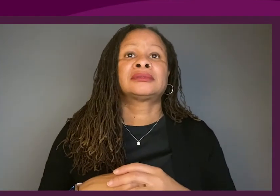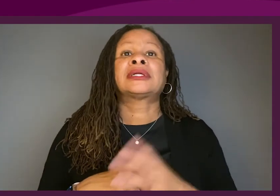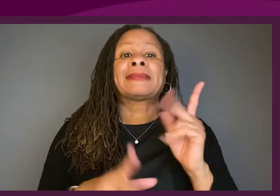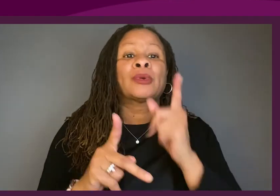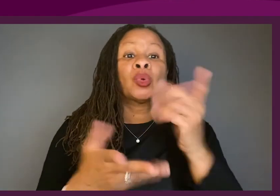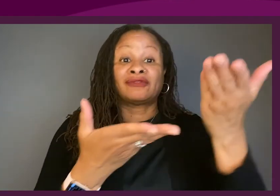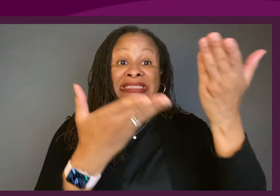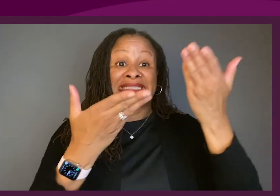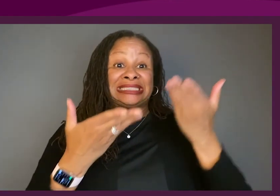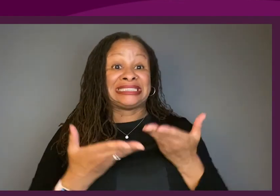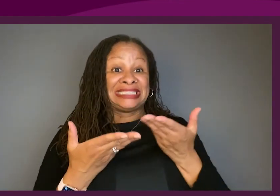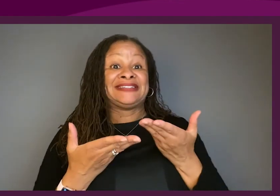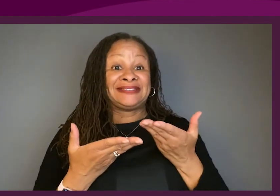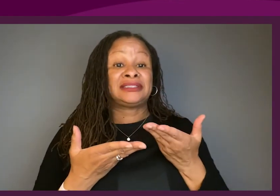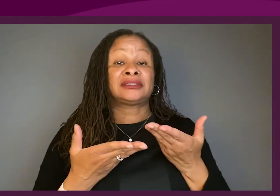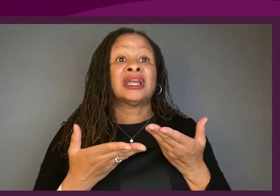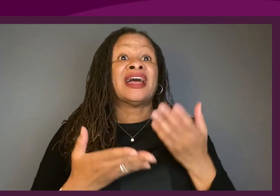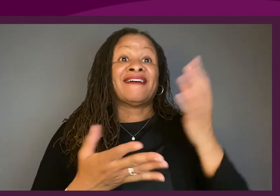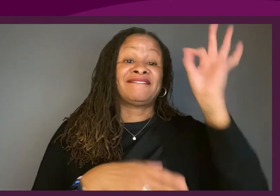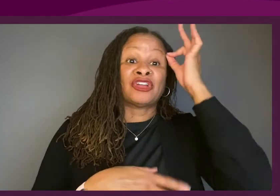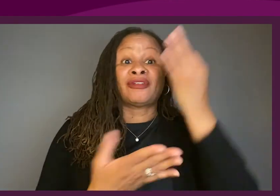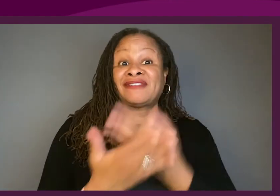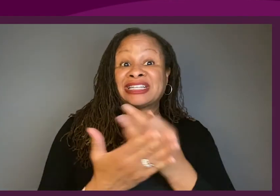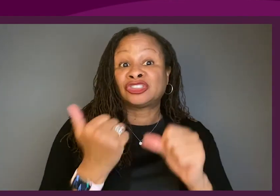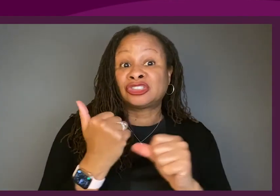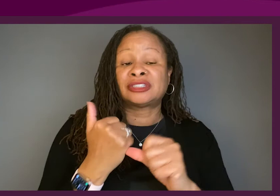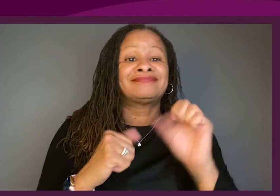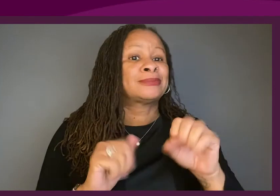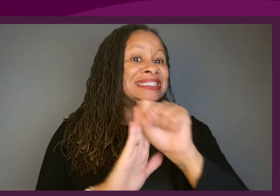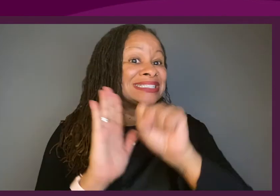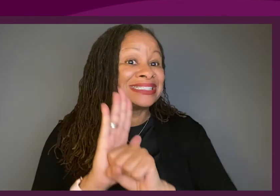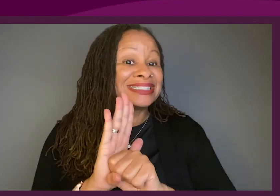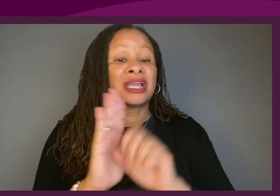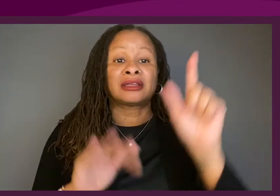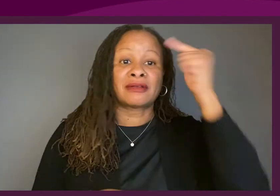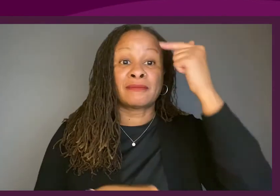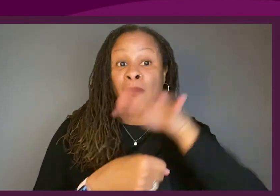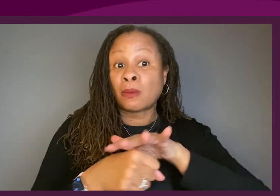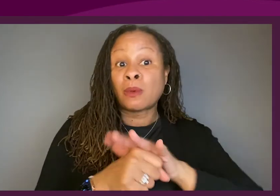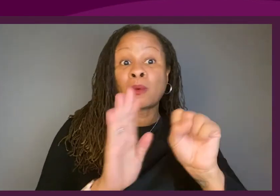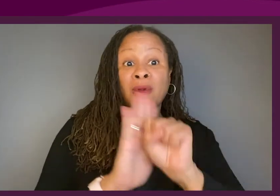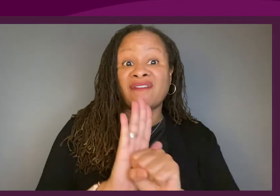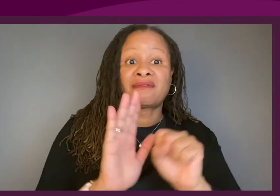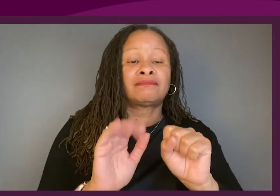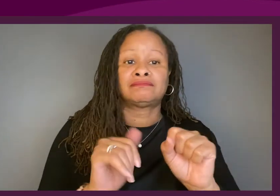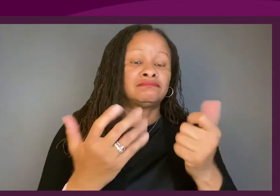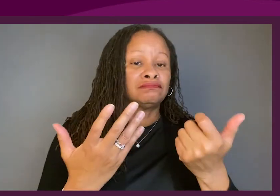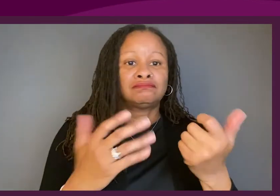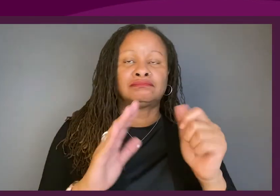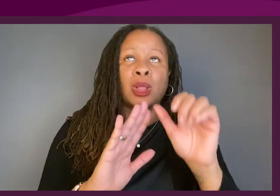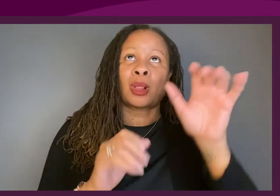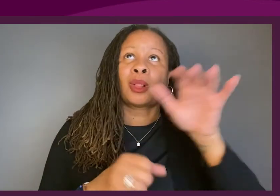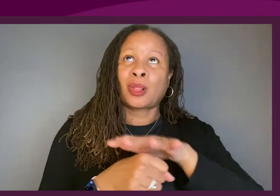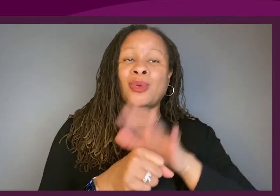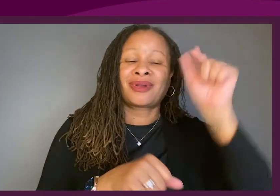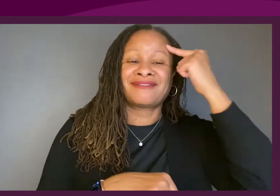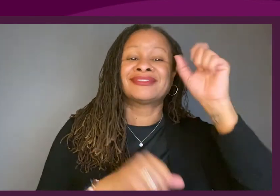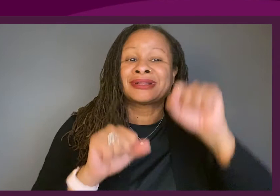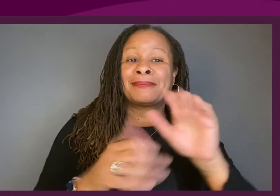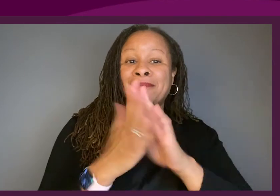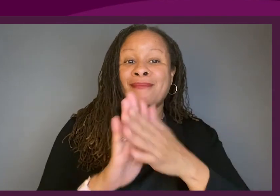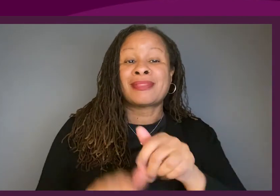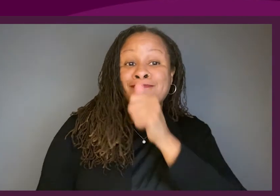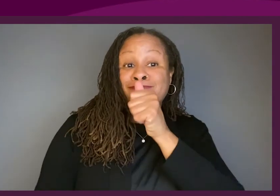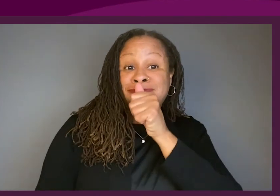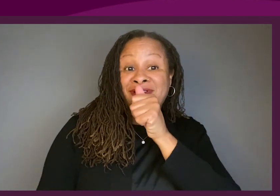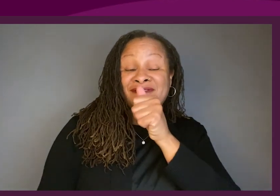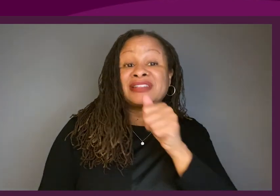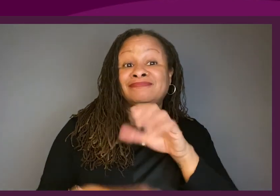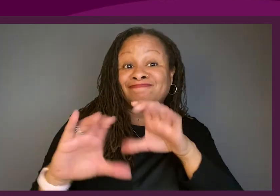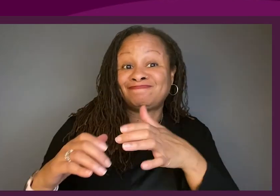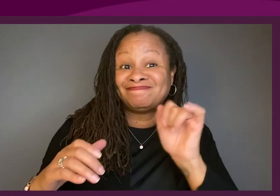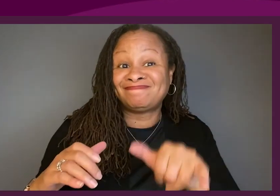a private entity, any use of federal funds requires non-discrimination, equal access,